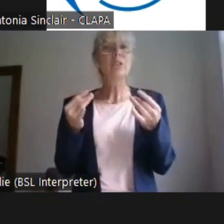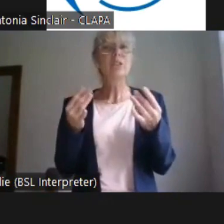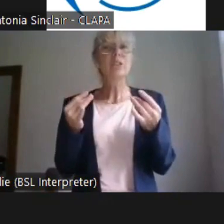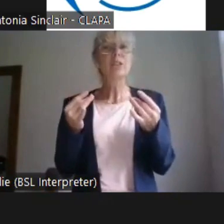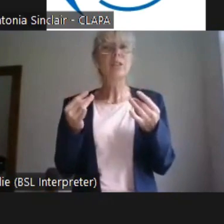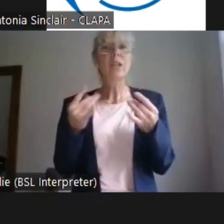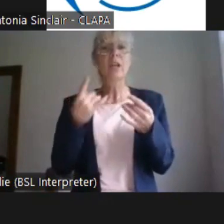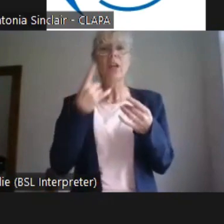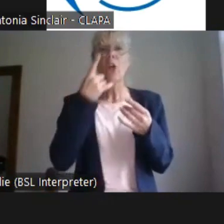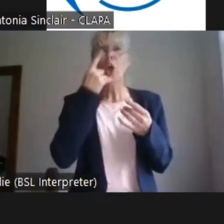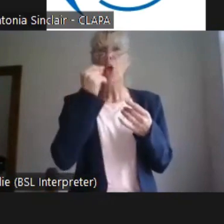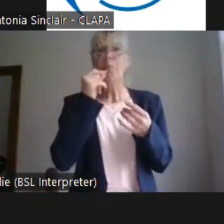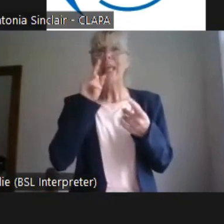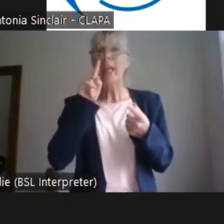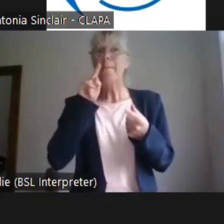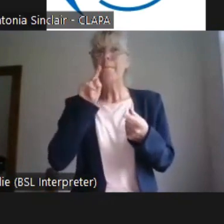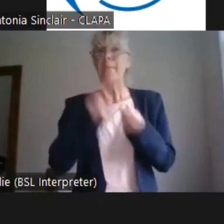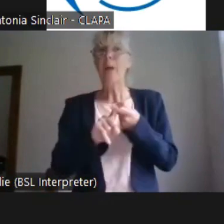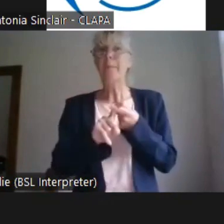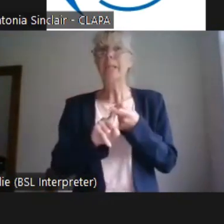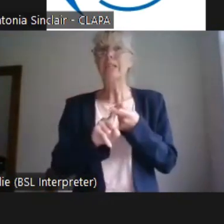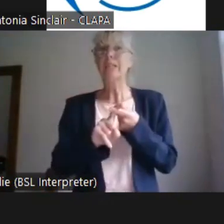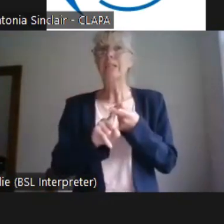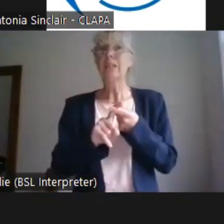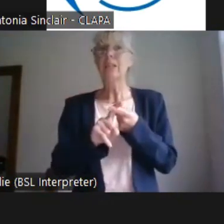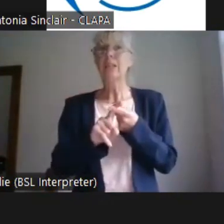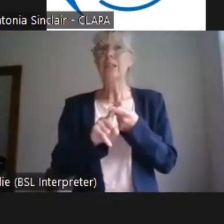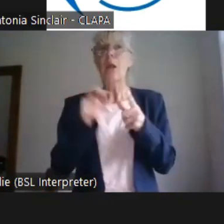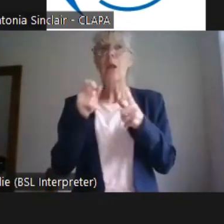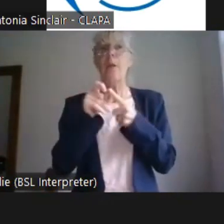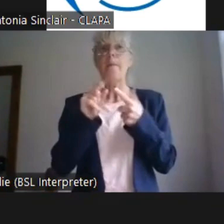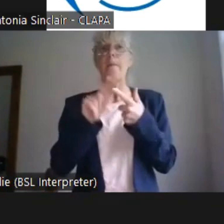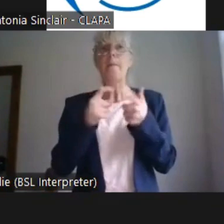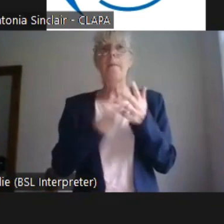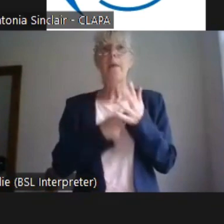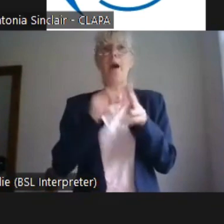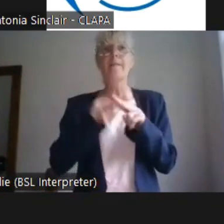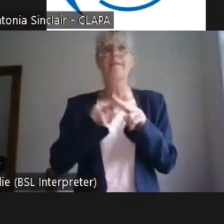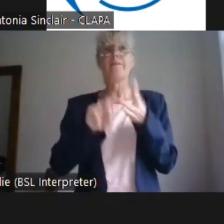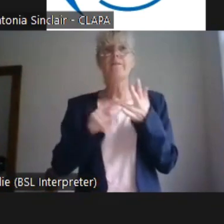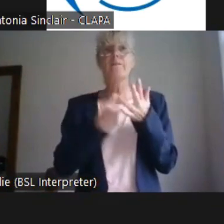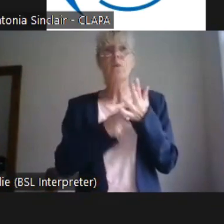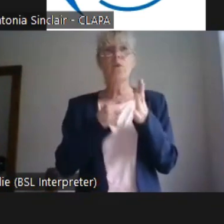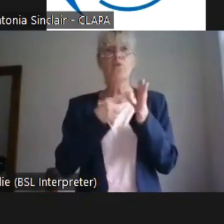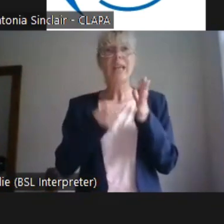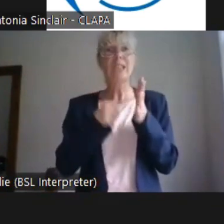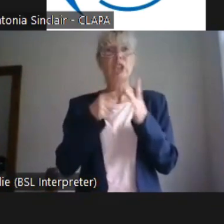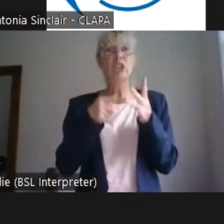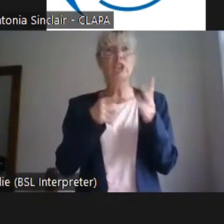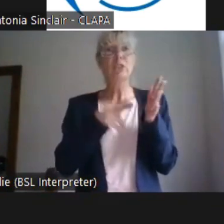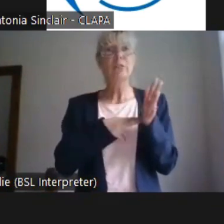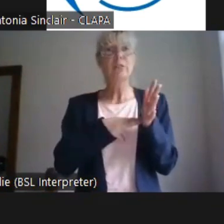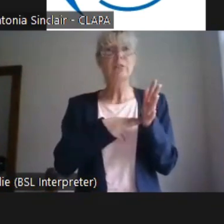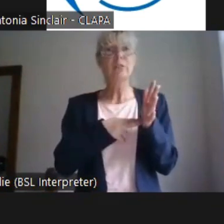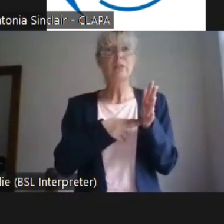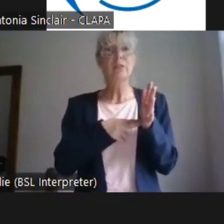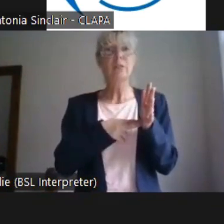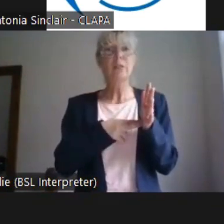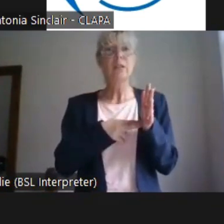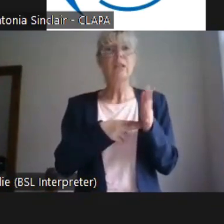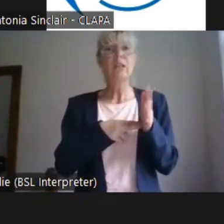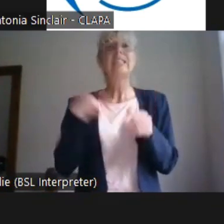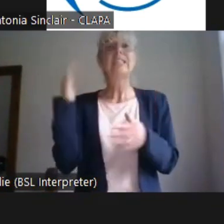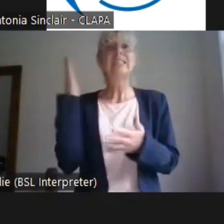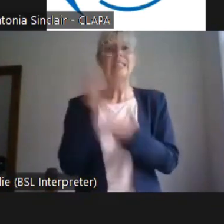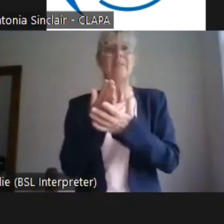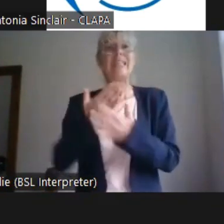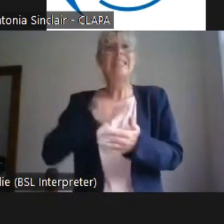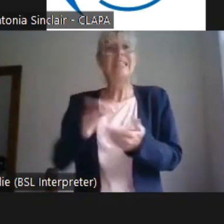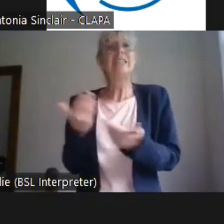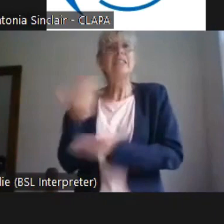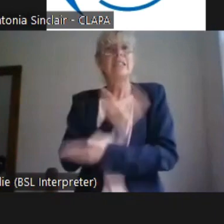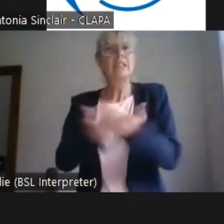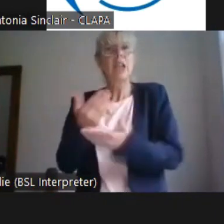perforation so I think definitely a discussion with the ENT surgeon to see whether they uh are